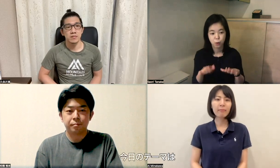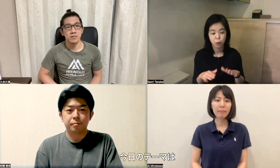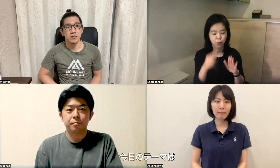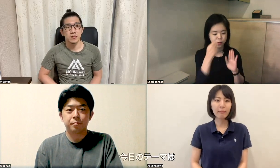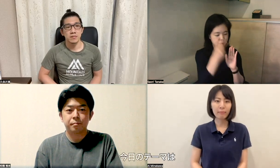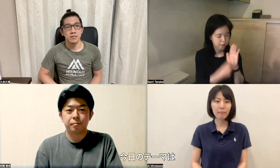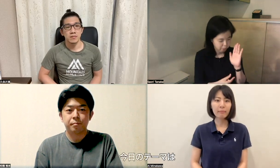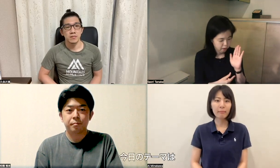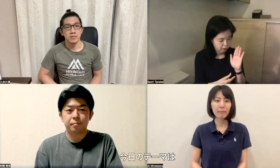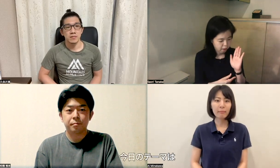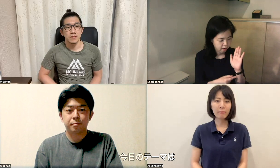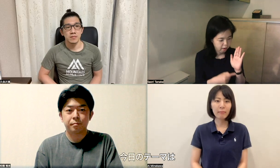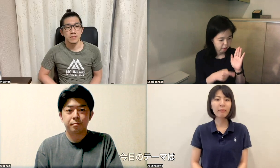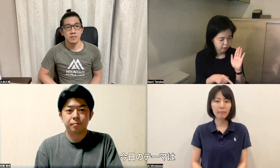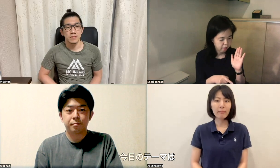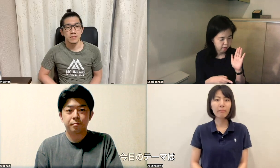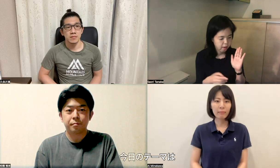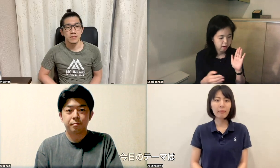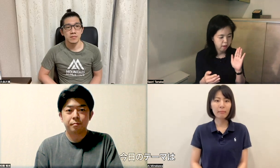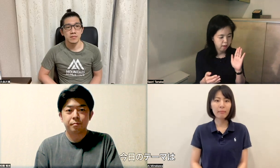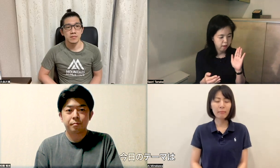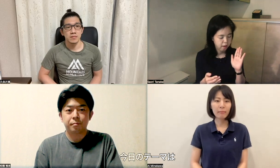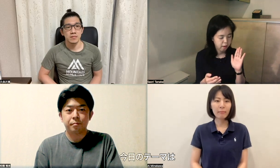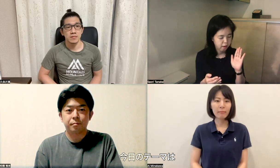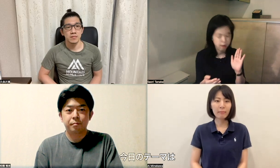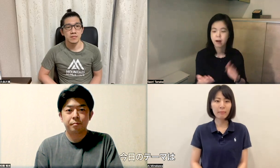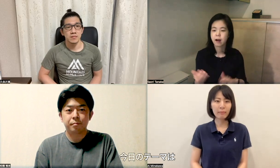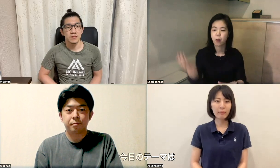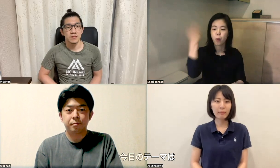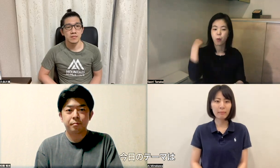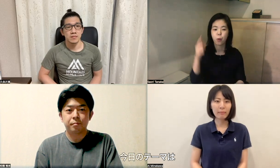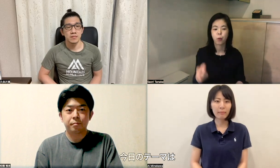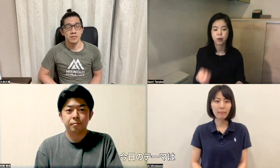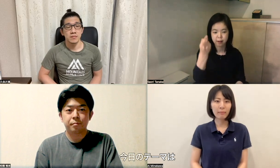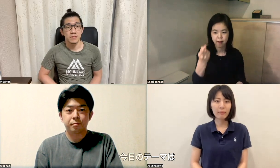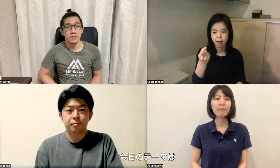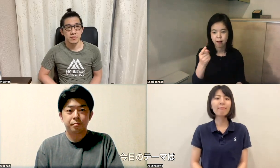today's theme is